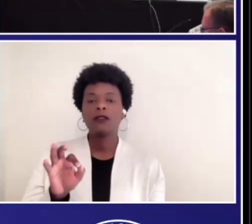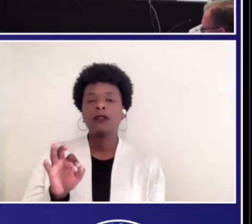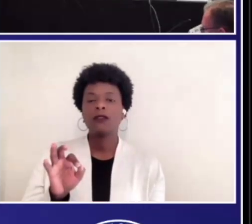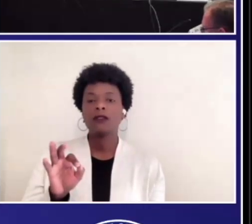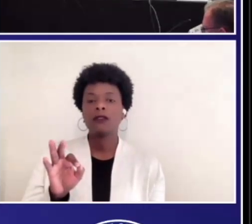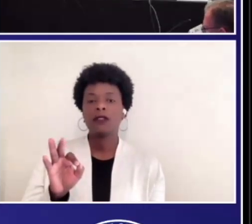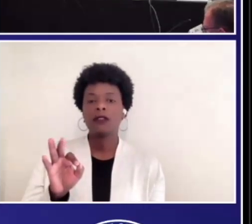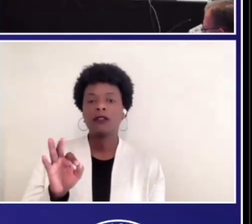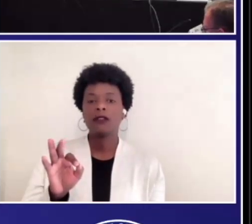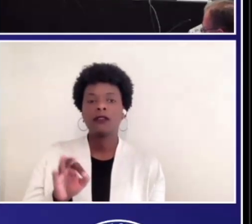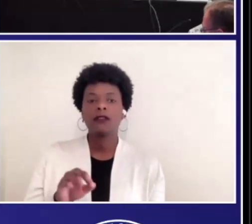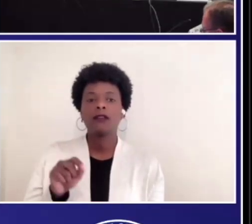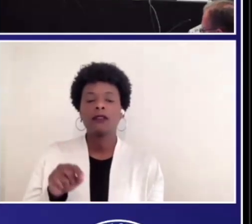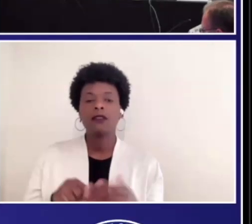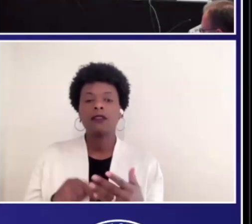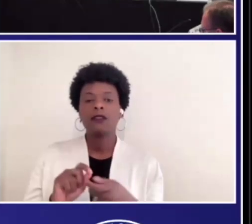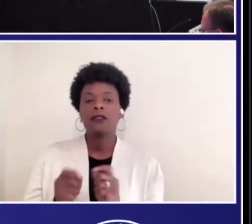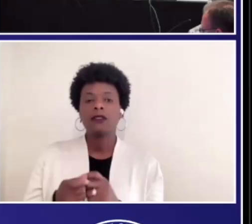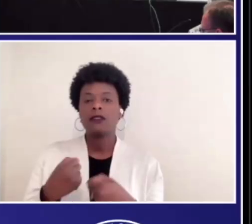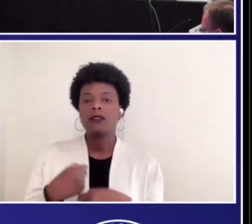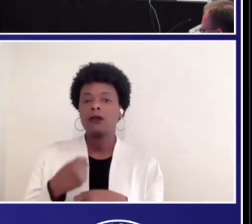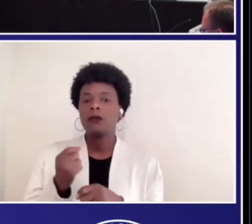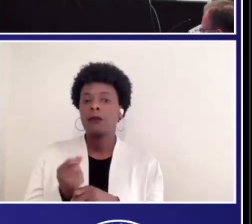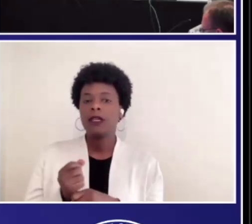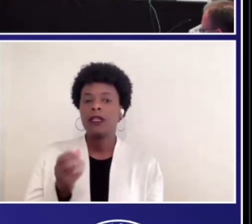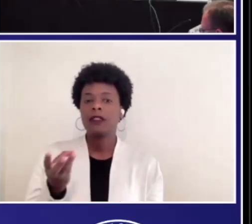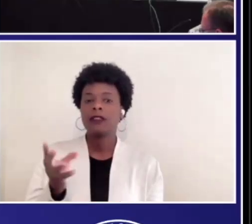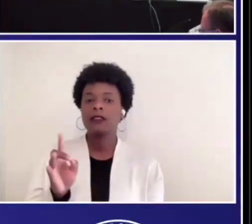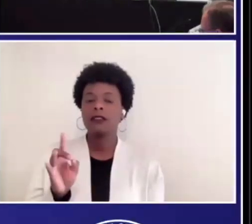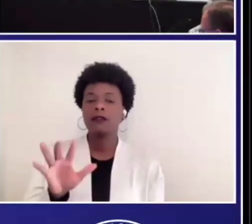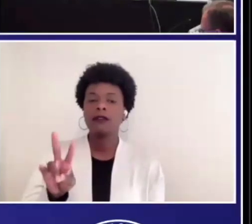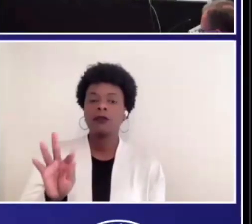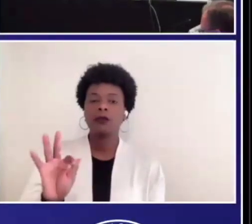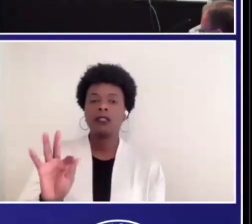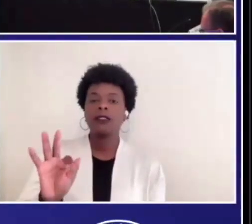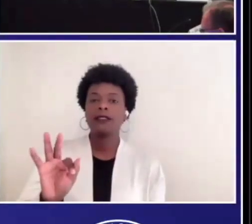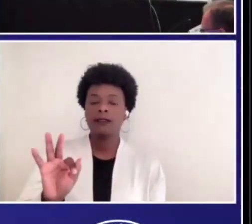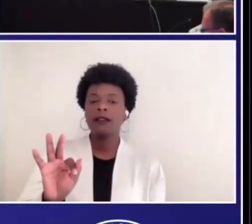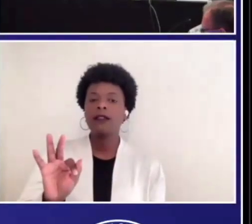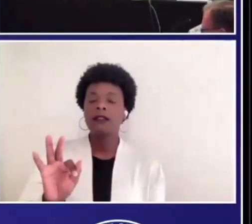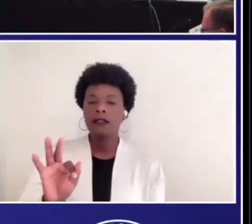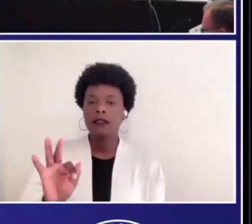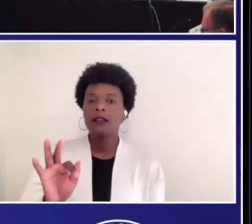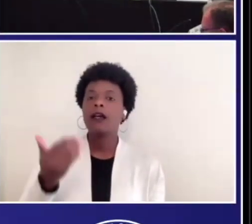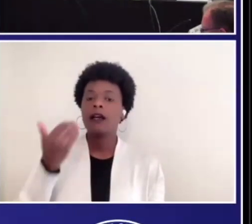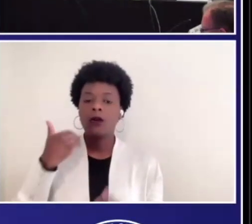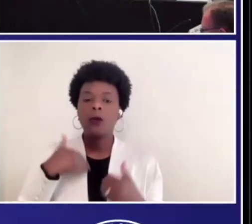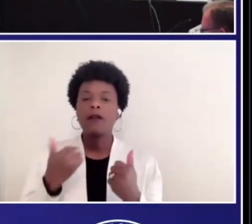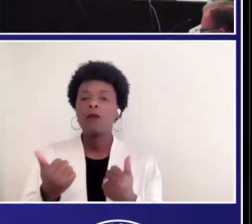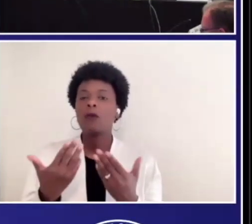Those are the changes that we have made in 685.219. I do know that we have proposals that I need to walk through with you all.